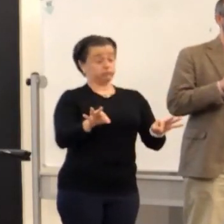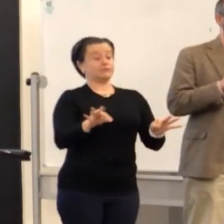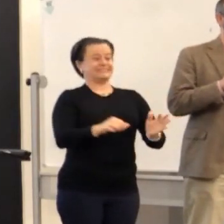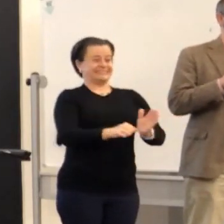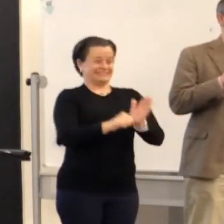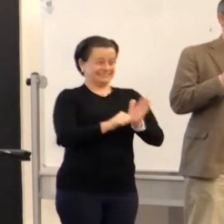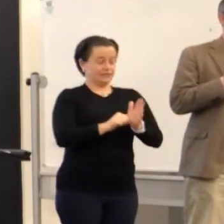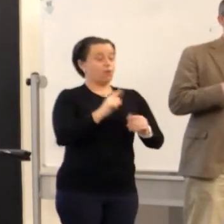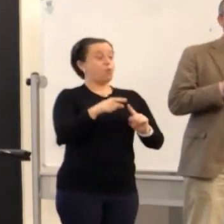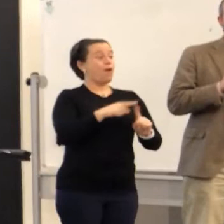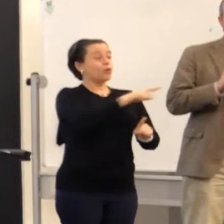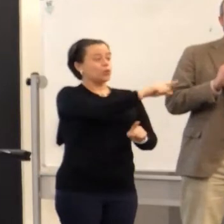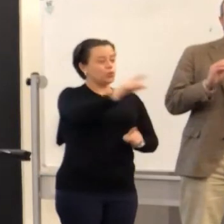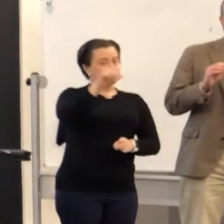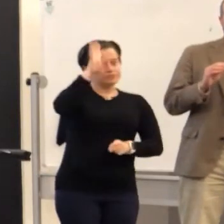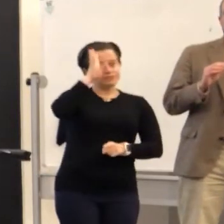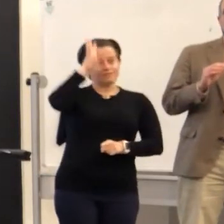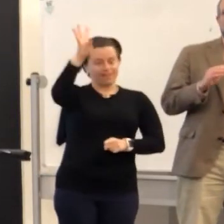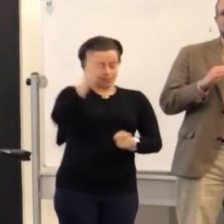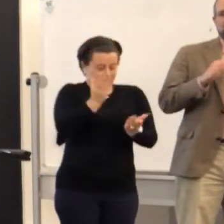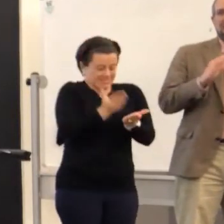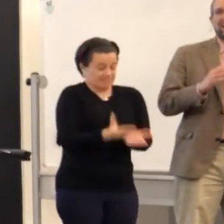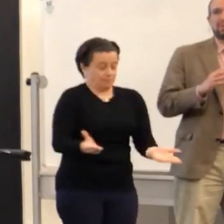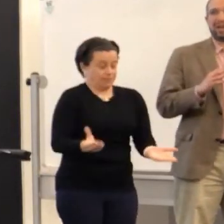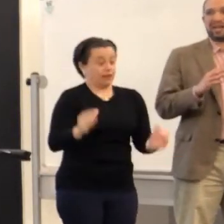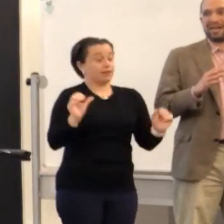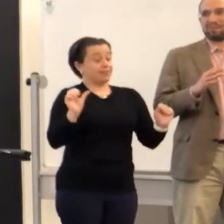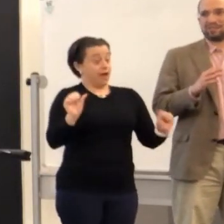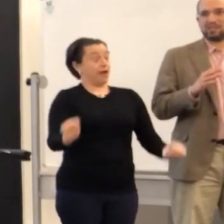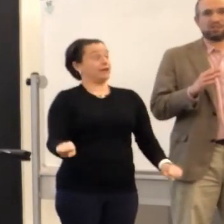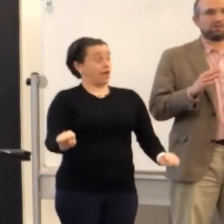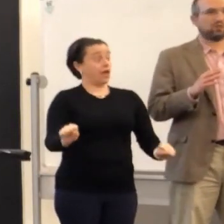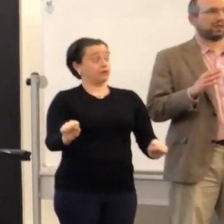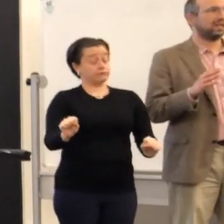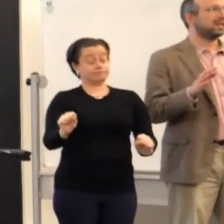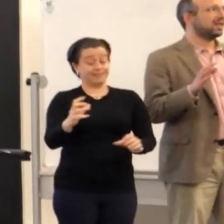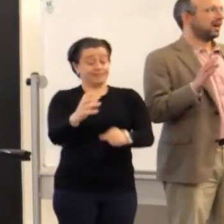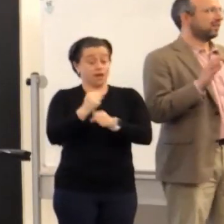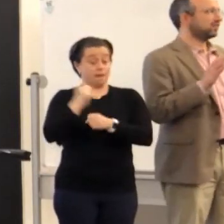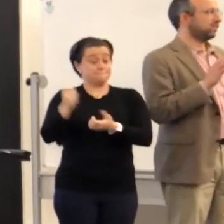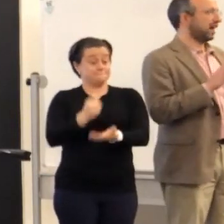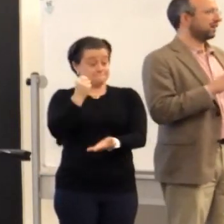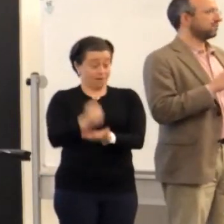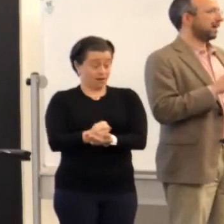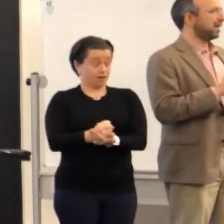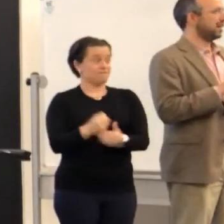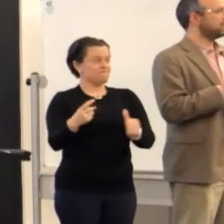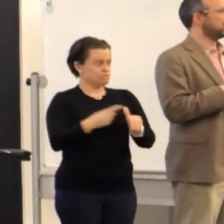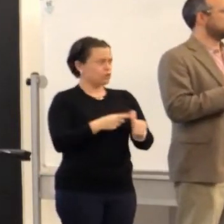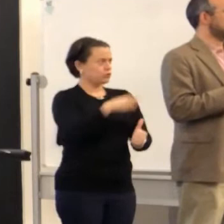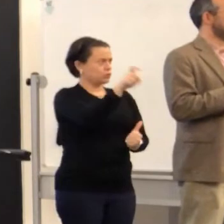to very quickly determine whether to file a patent application for it and then to file another patent application